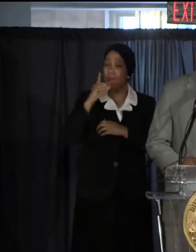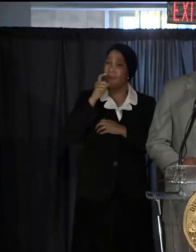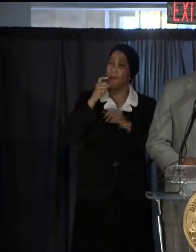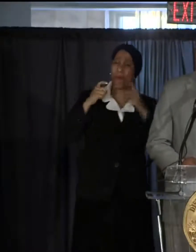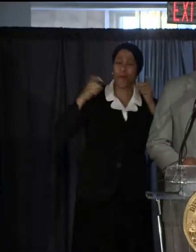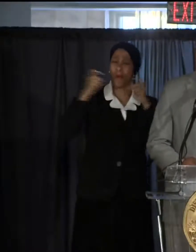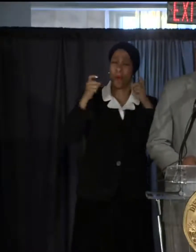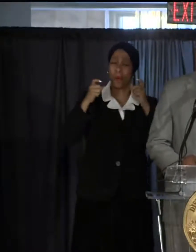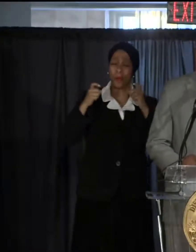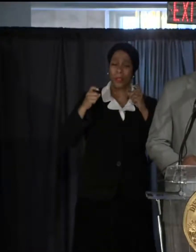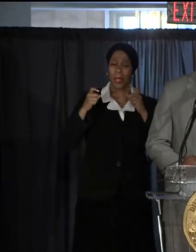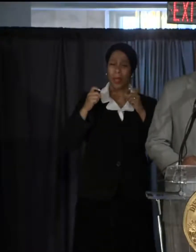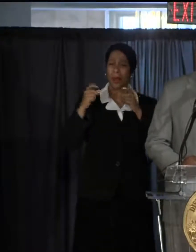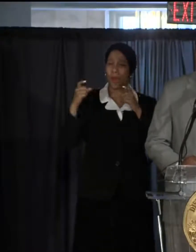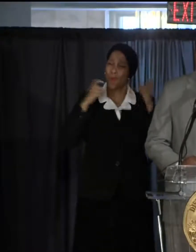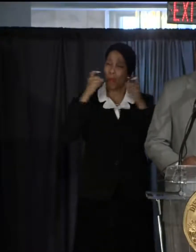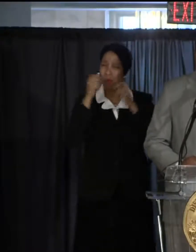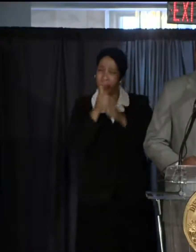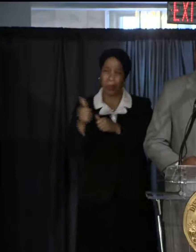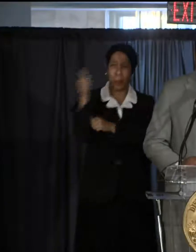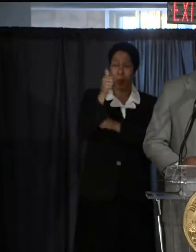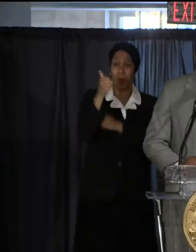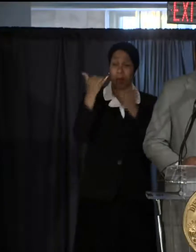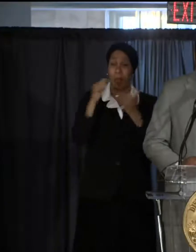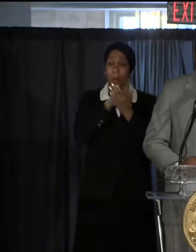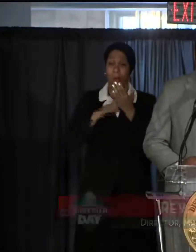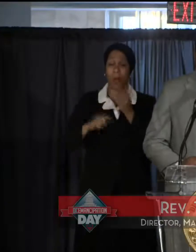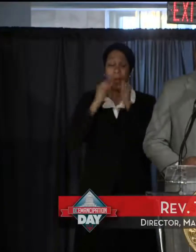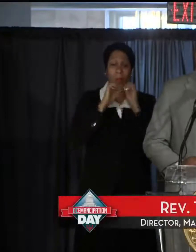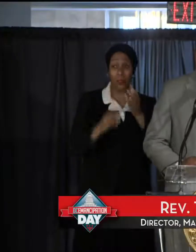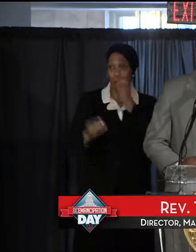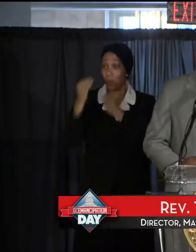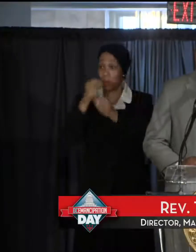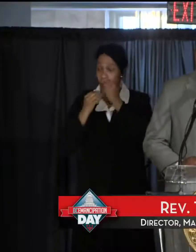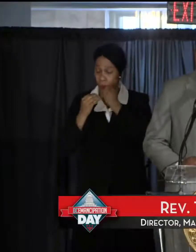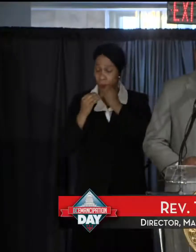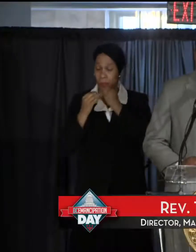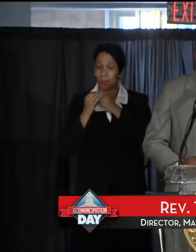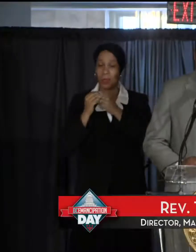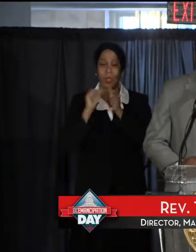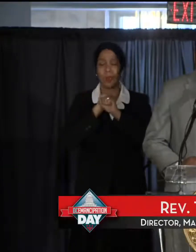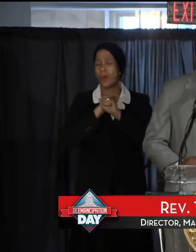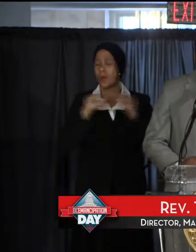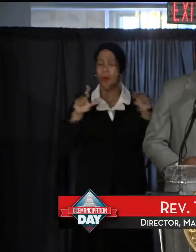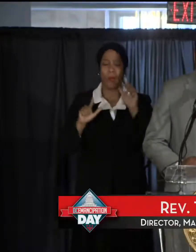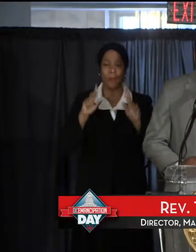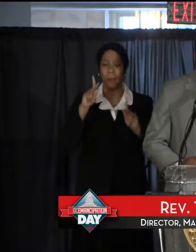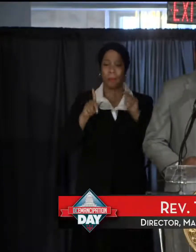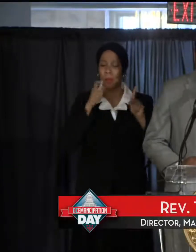SUPER RULES. NOW, LORD, BLESS THE FOOD THAT WE ARE ABOUT TO RECEIVE AND ALL OF THOSE WHO ROSE EARLY THIS